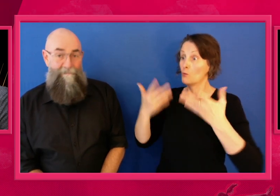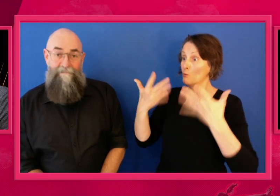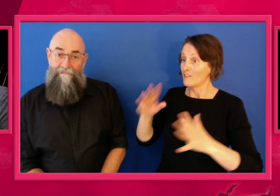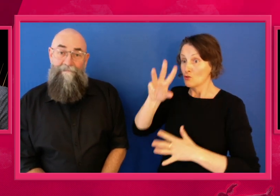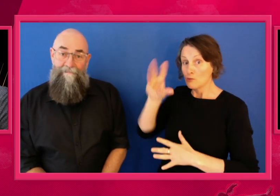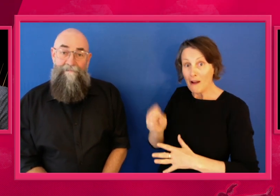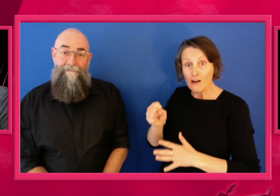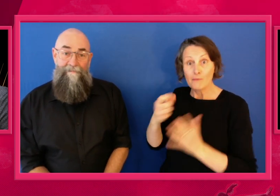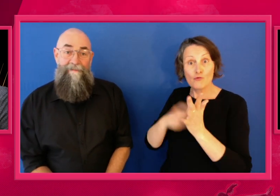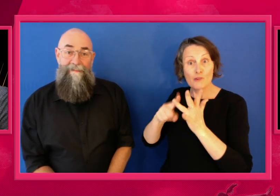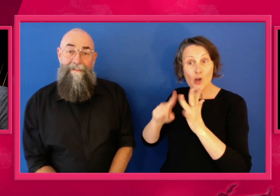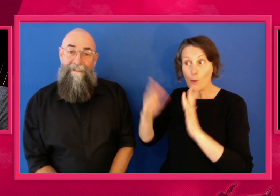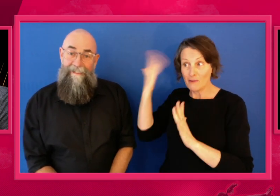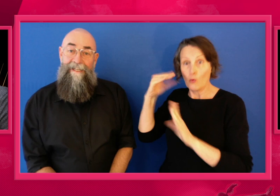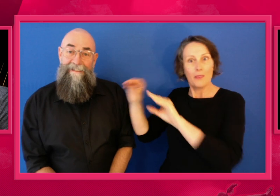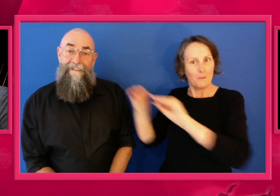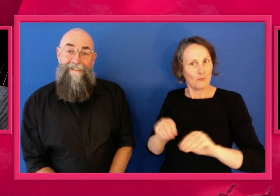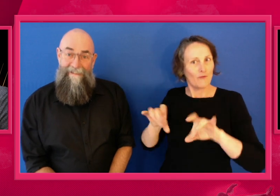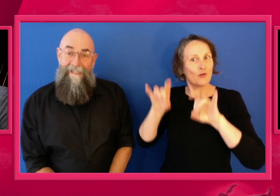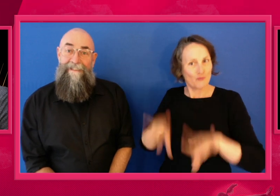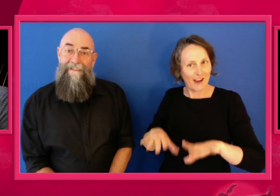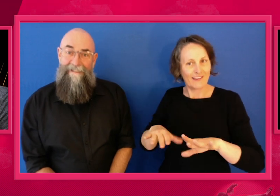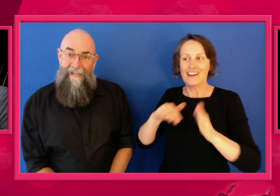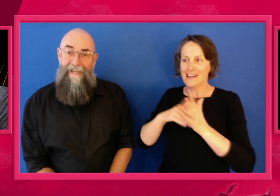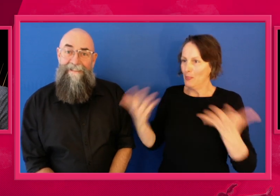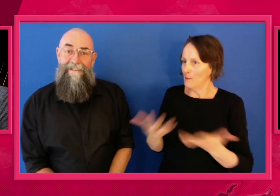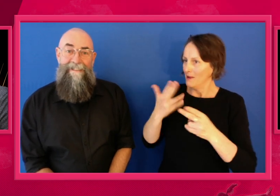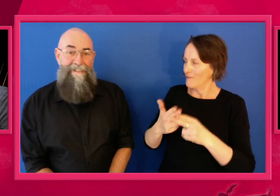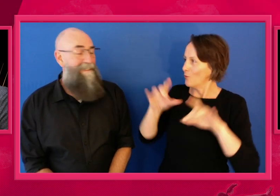But I think you're right, Kurt. It was the level of joy that they both had talking to